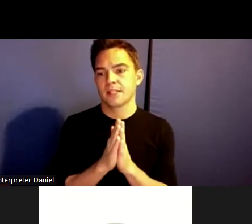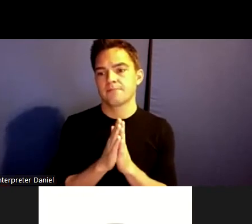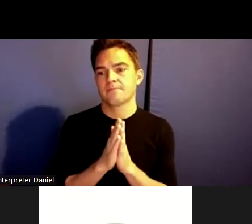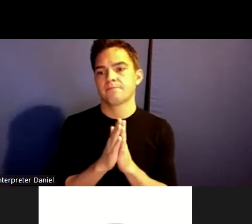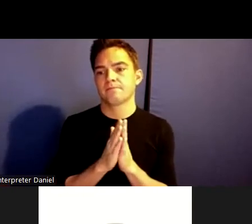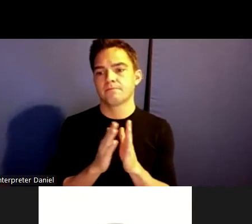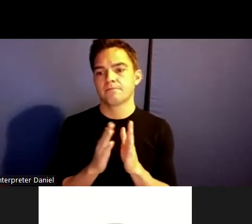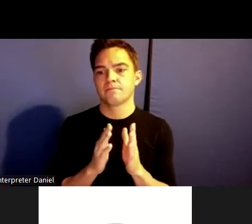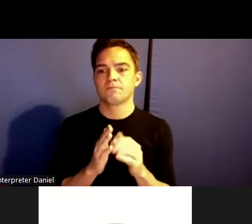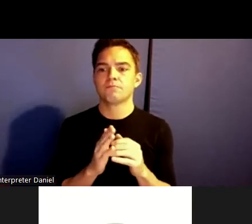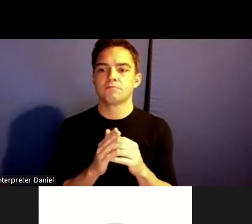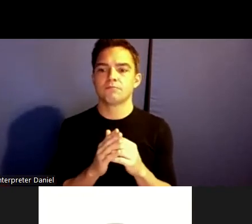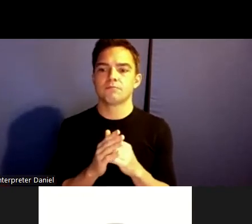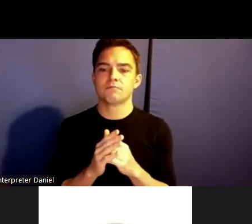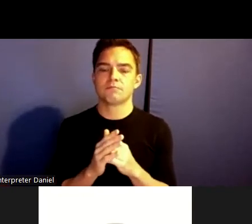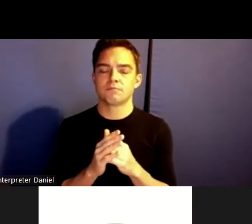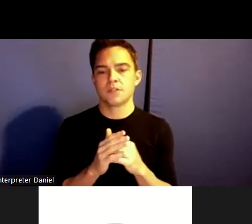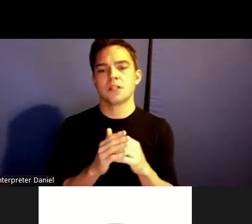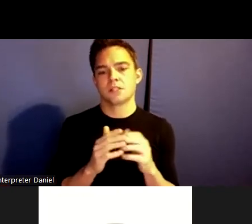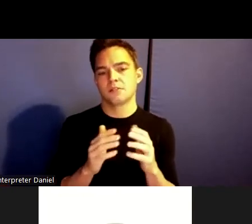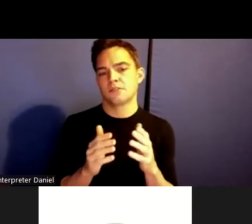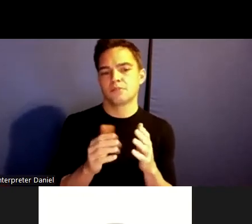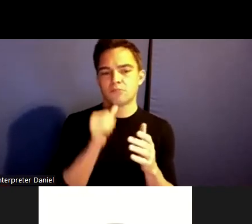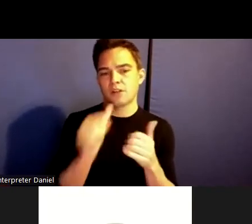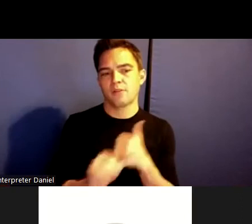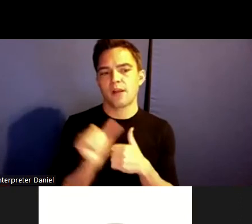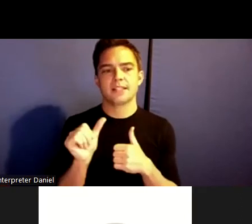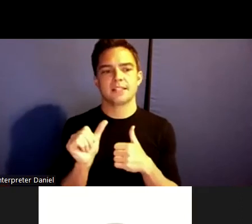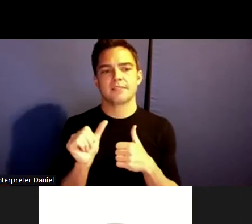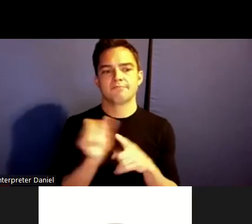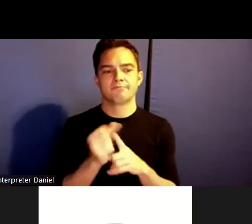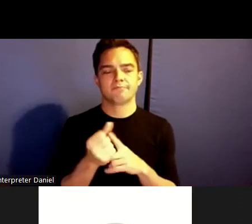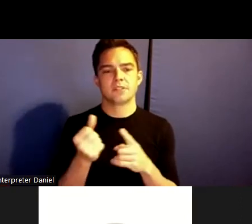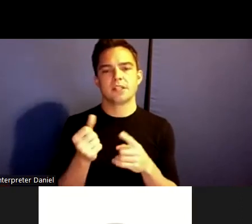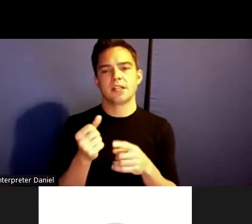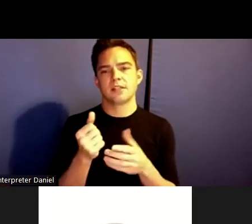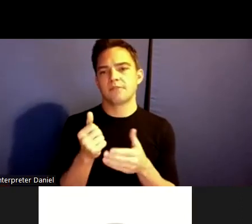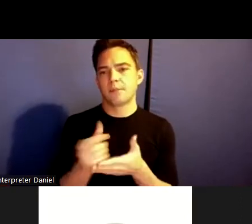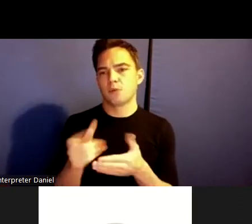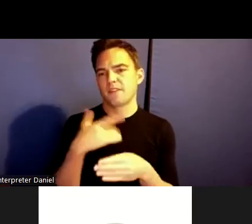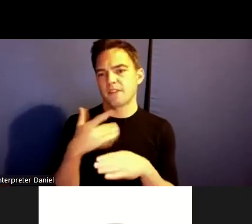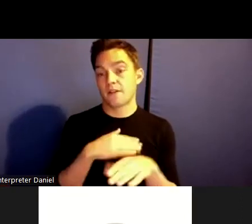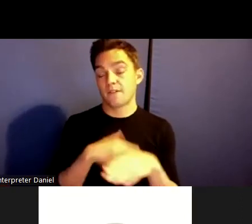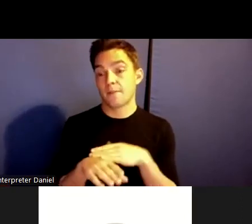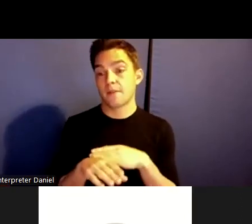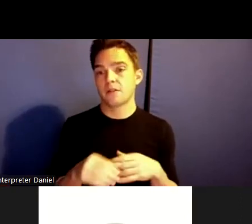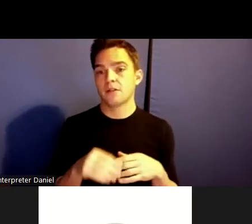that are non threatening and help you to feel comfortable. Um, one thing I did with a mother that was very